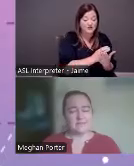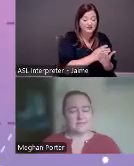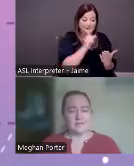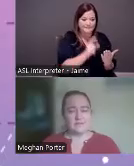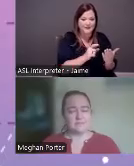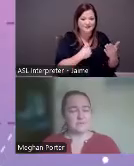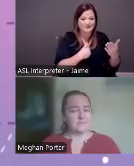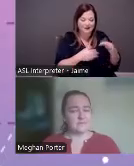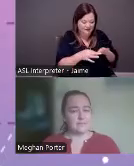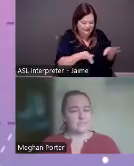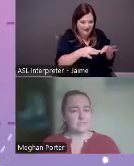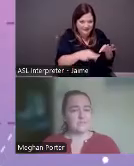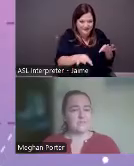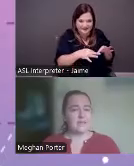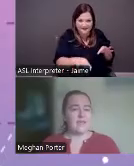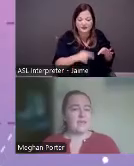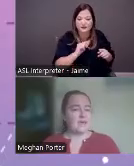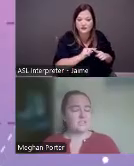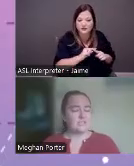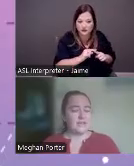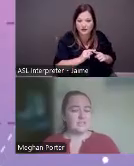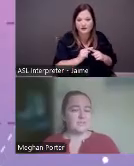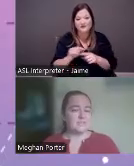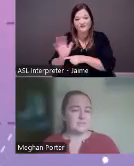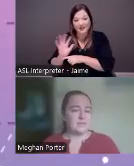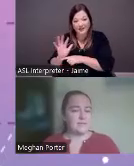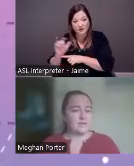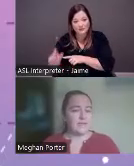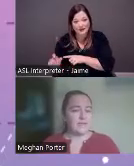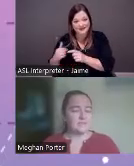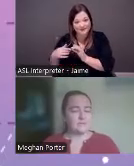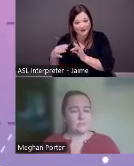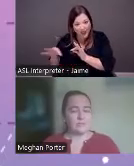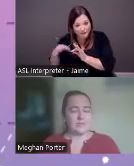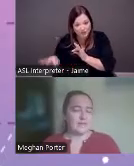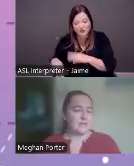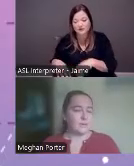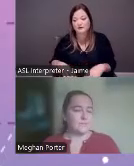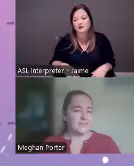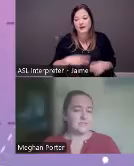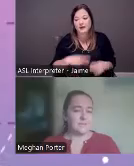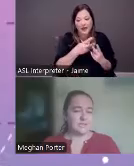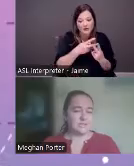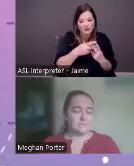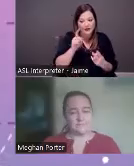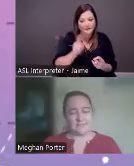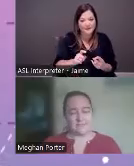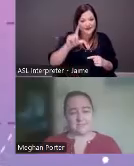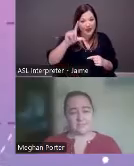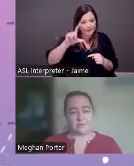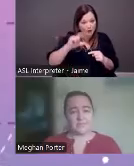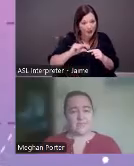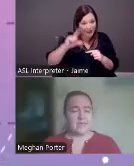and videos must have captions, hashtags must use camel case, and any websites we mention must be accessible.